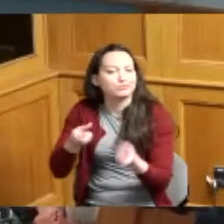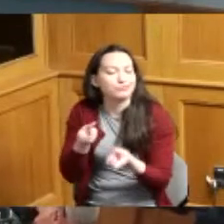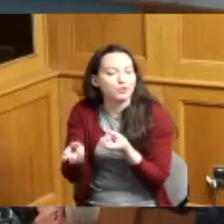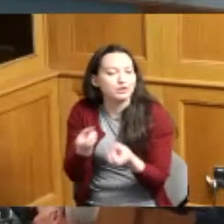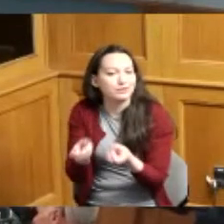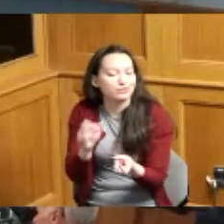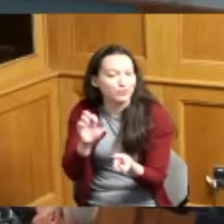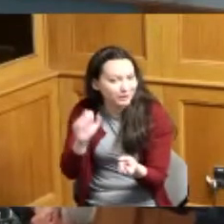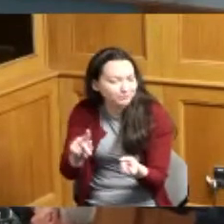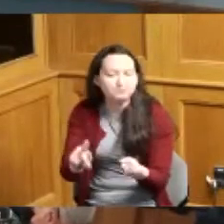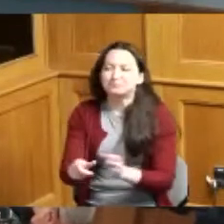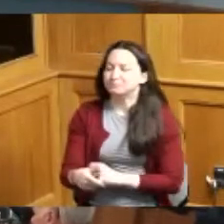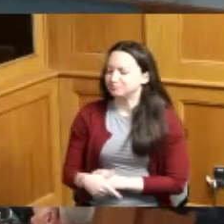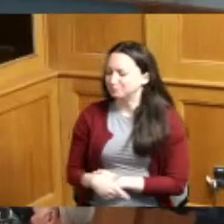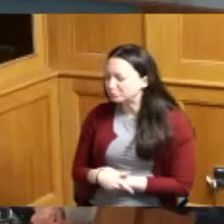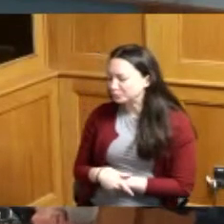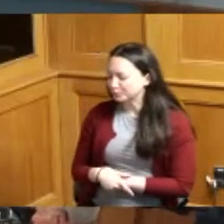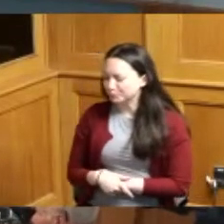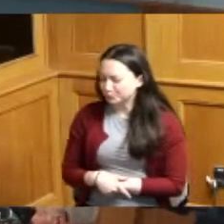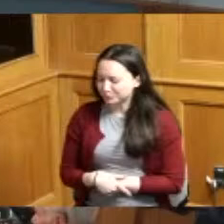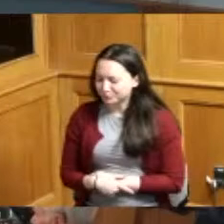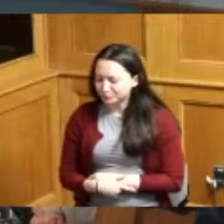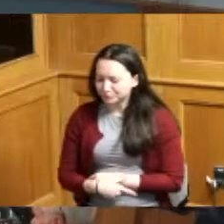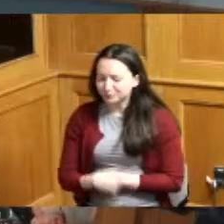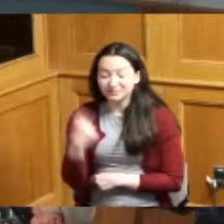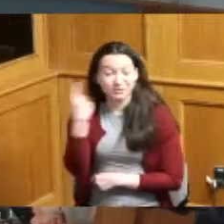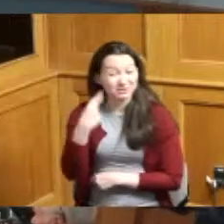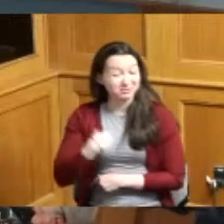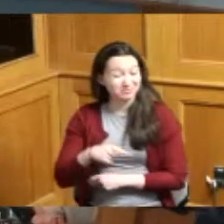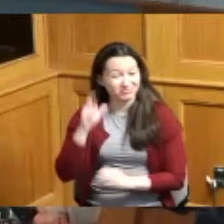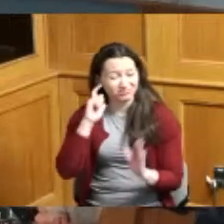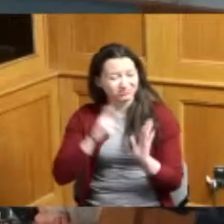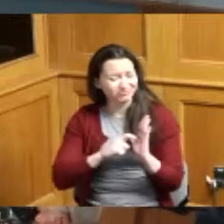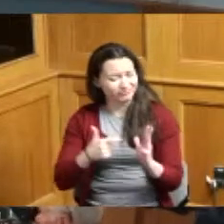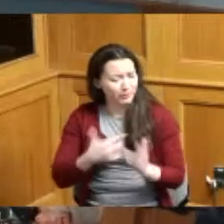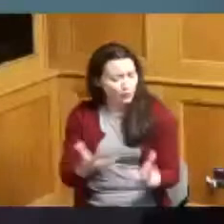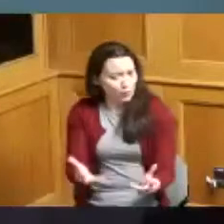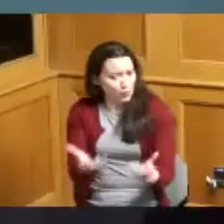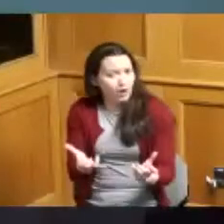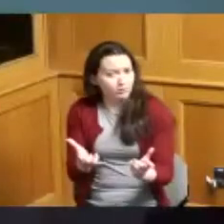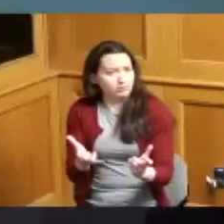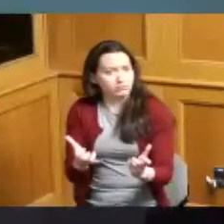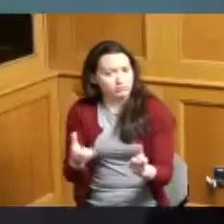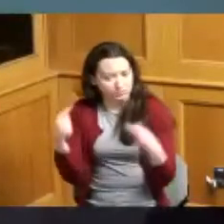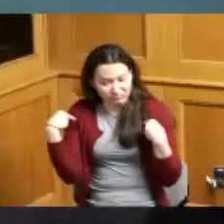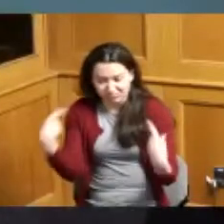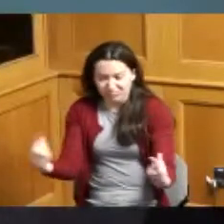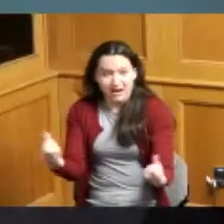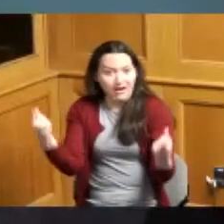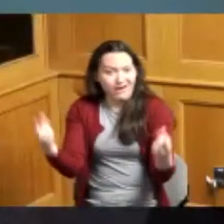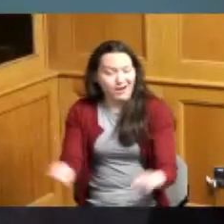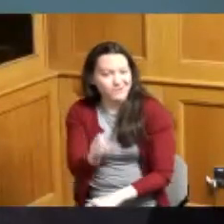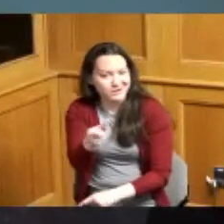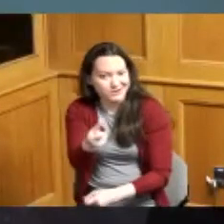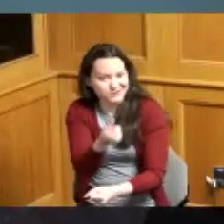uh something that um definitely I've been wanting to happen for about 10 years and it actually